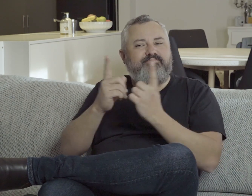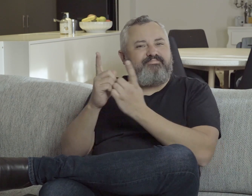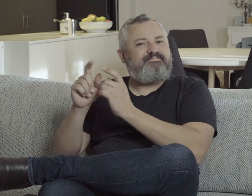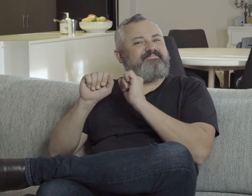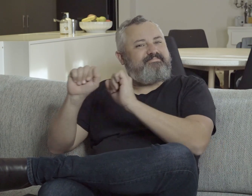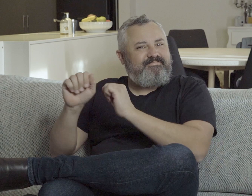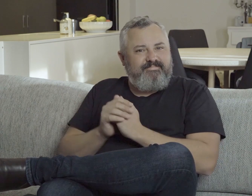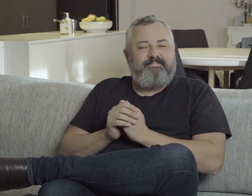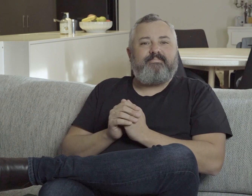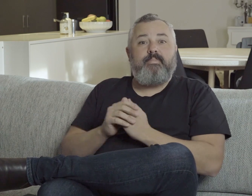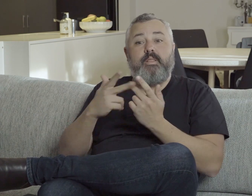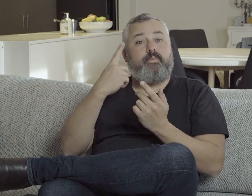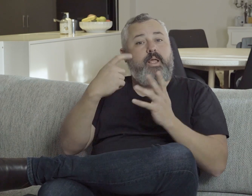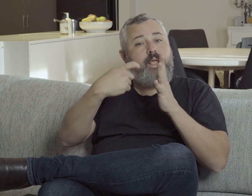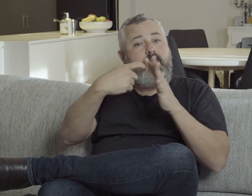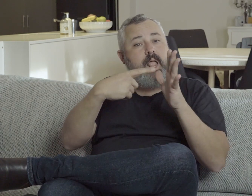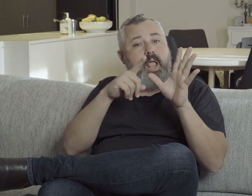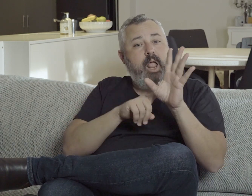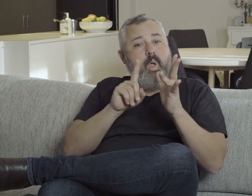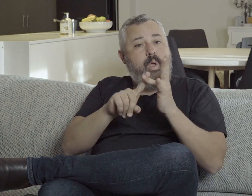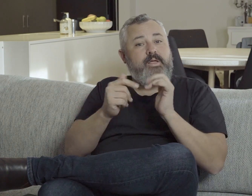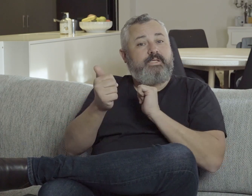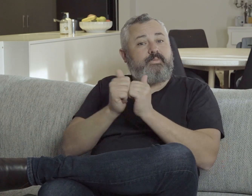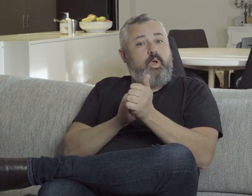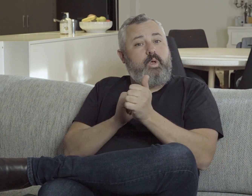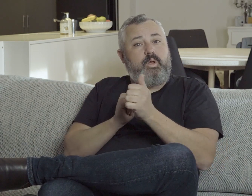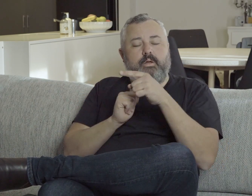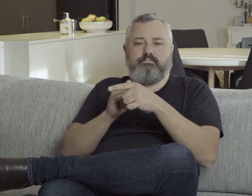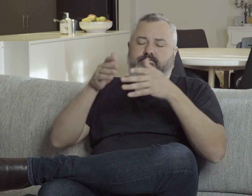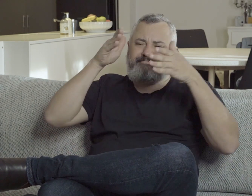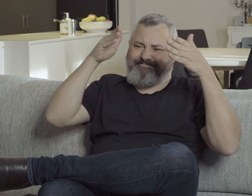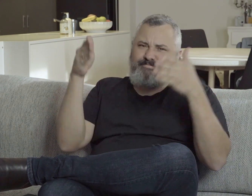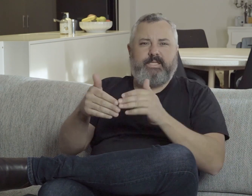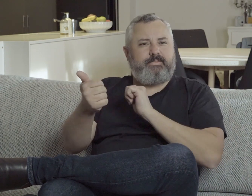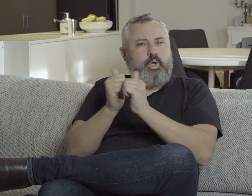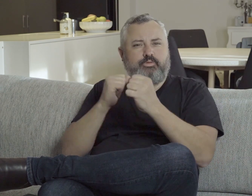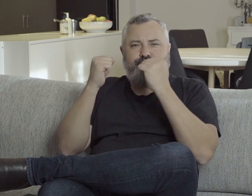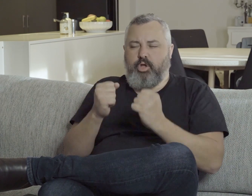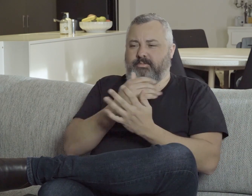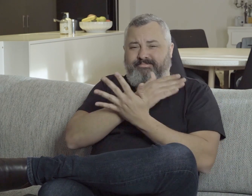that hosts a large range of movies and television shows. My last example is Kayo Sport.